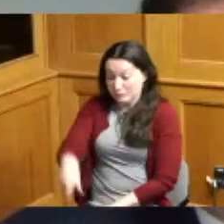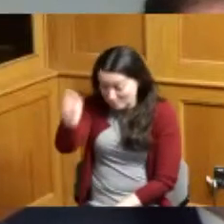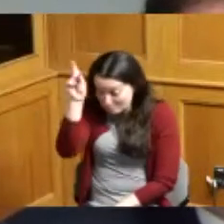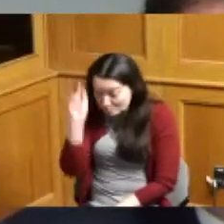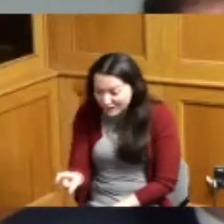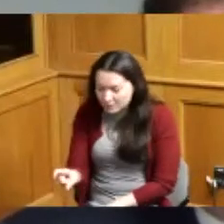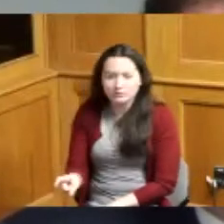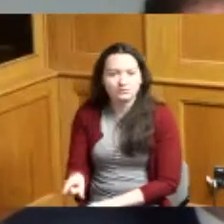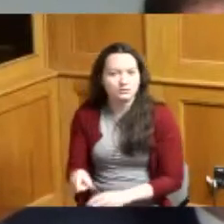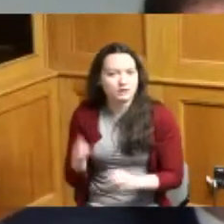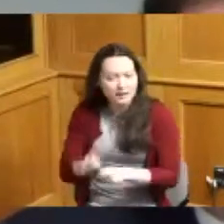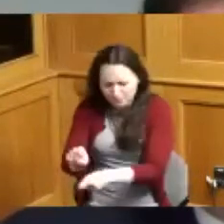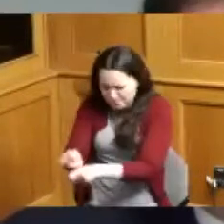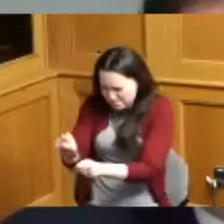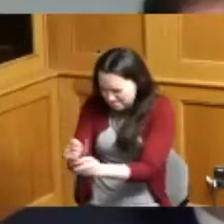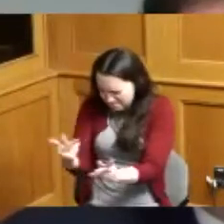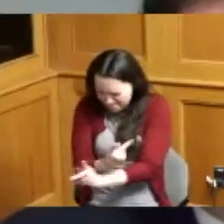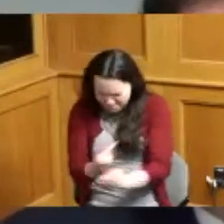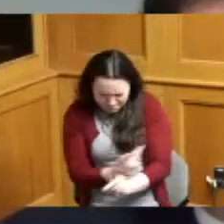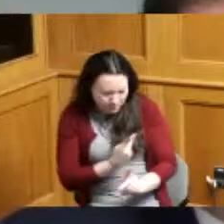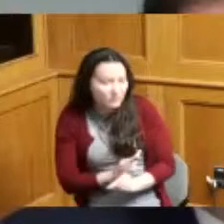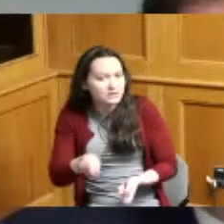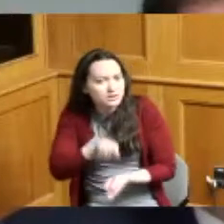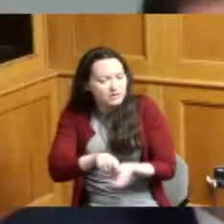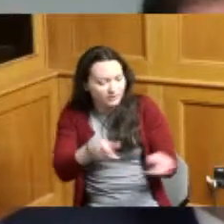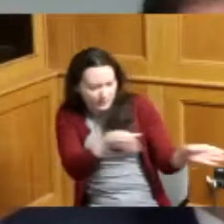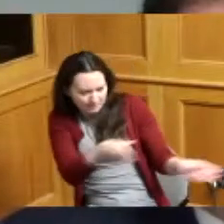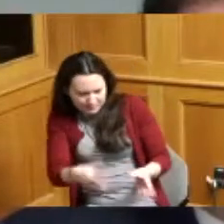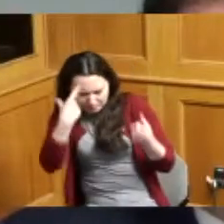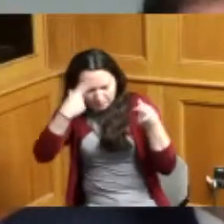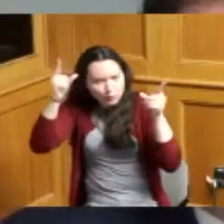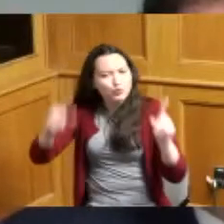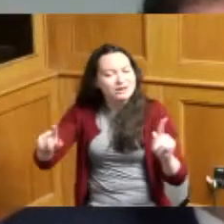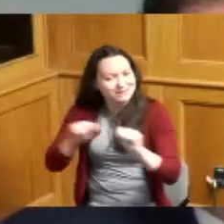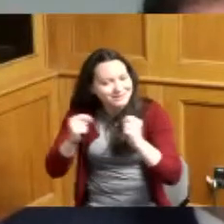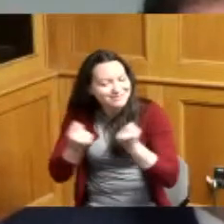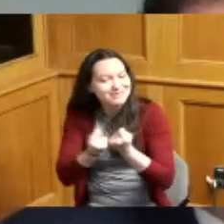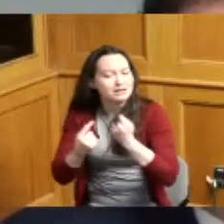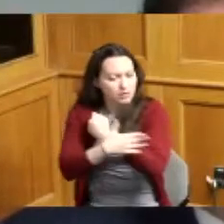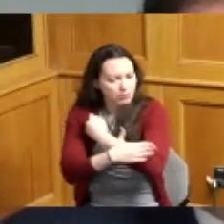be in so that they can work something out with the team um and with the county at that at that point